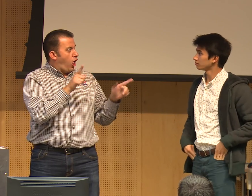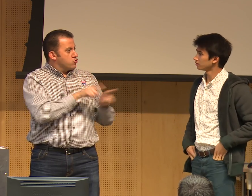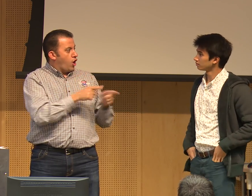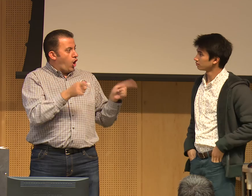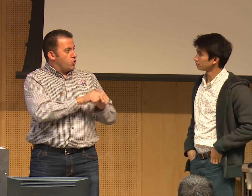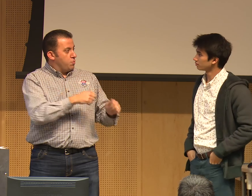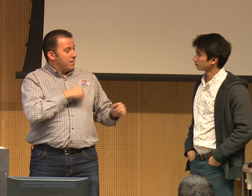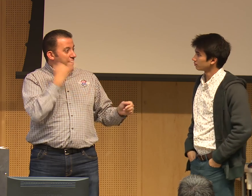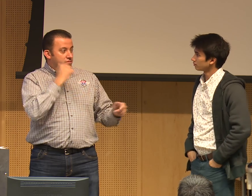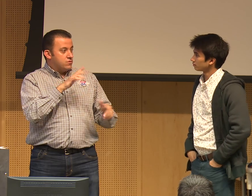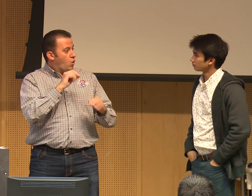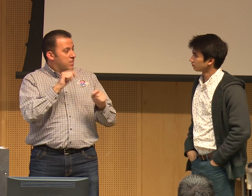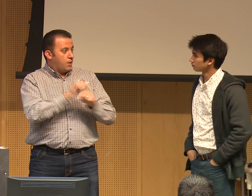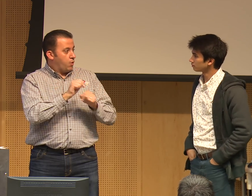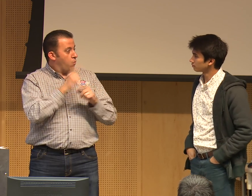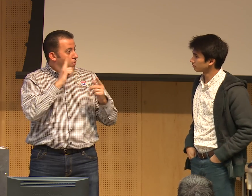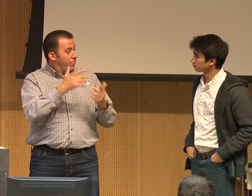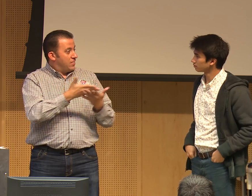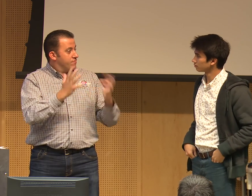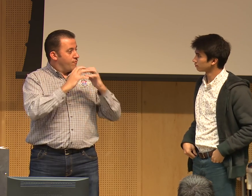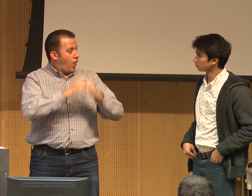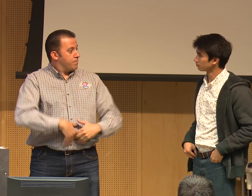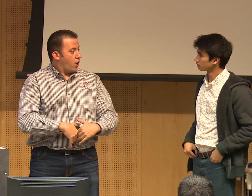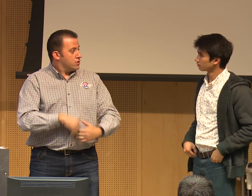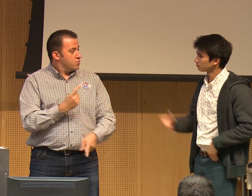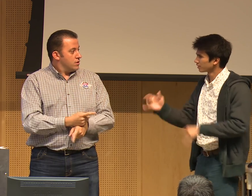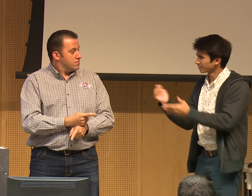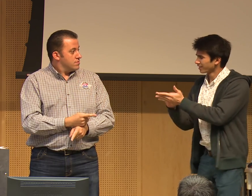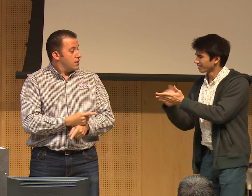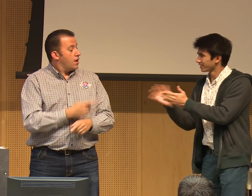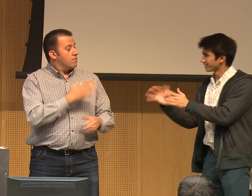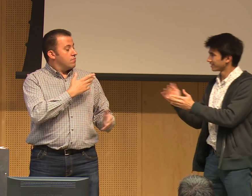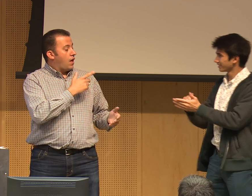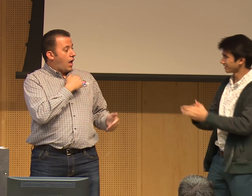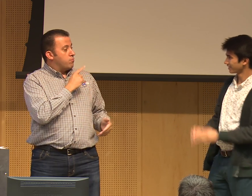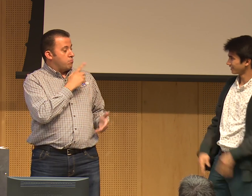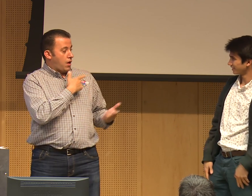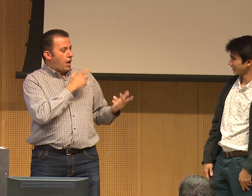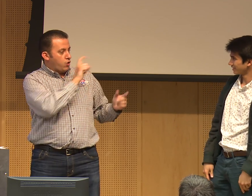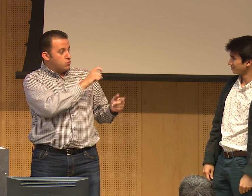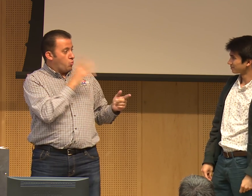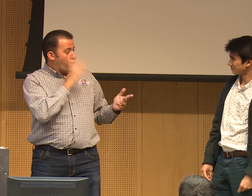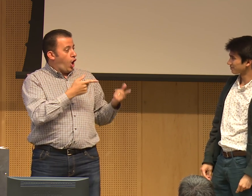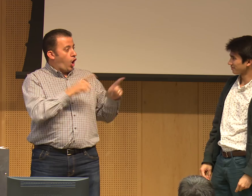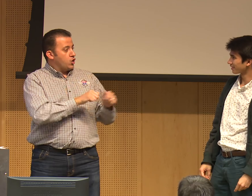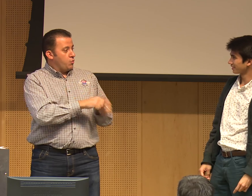Tom is saying, but would you agree--would things fall apart if we--if we were in controversy?